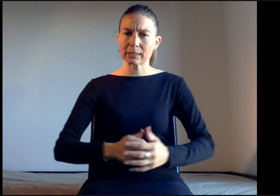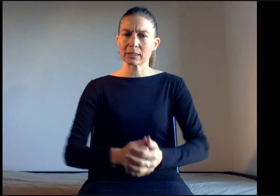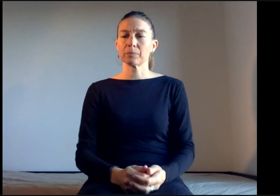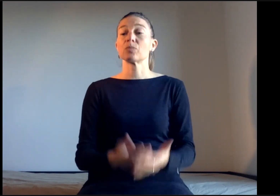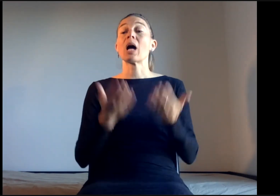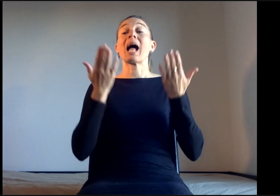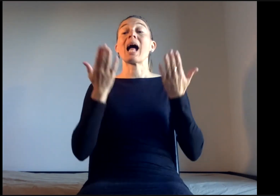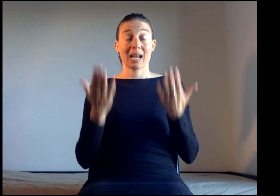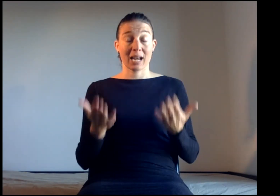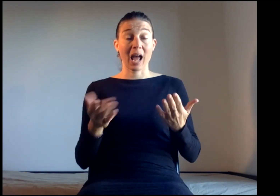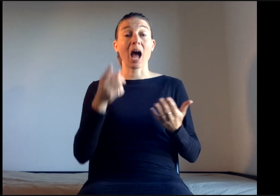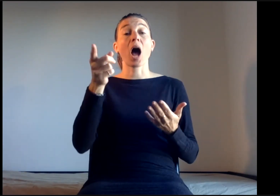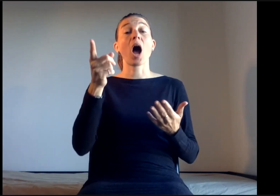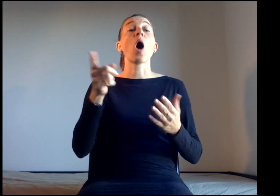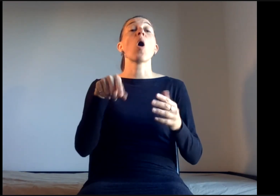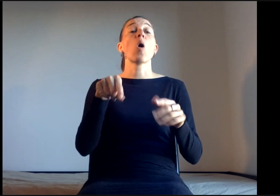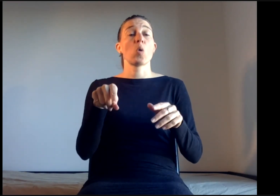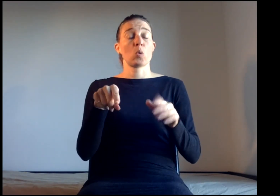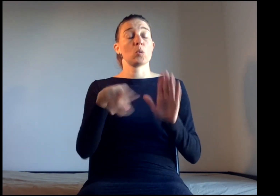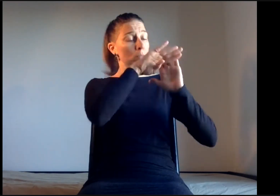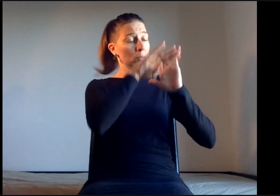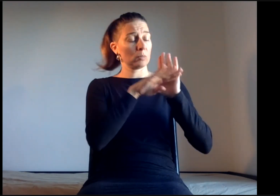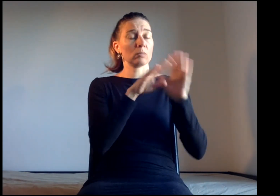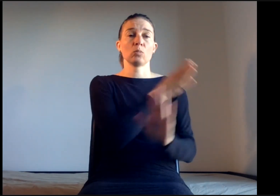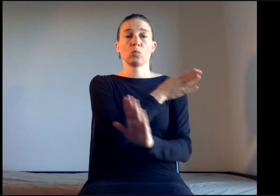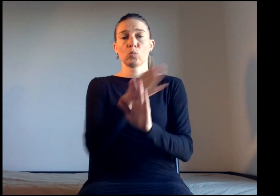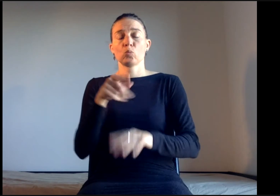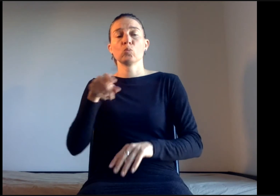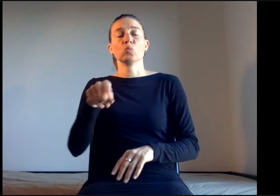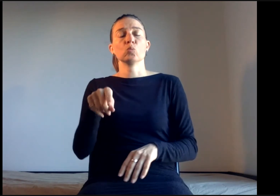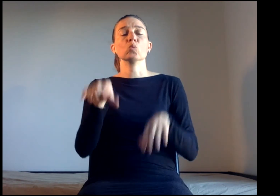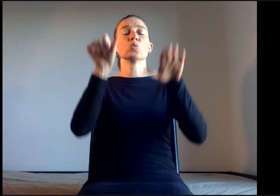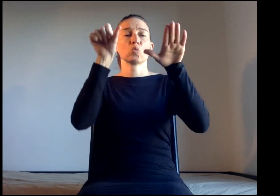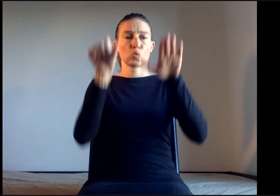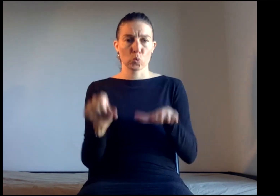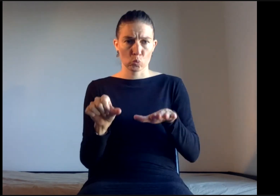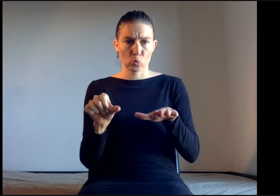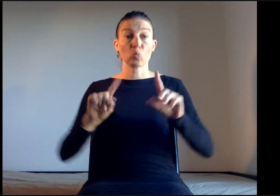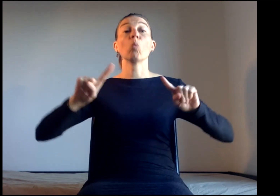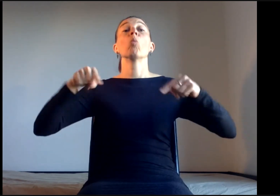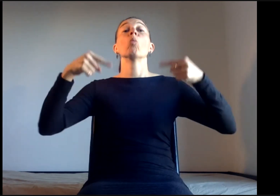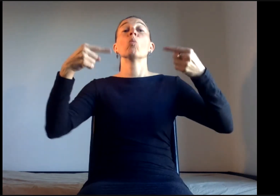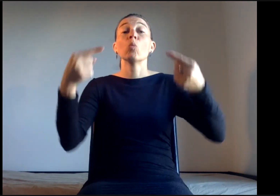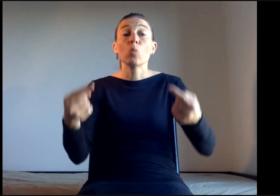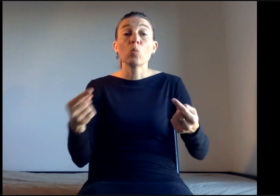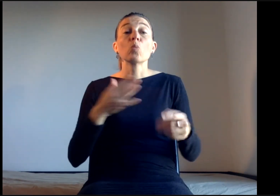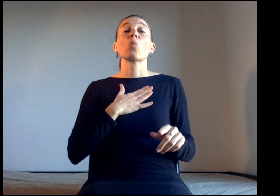It includes partial reopening of the schools, cultural facilities, restaurants and locals.